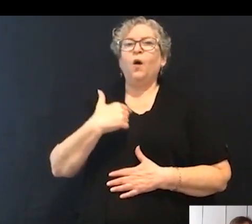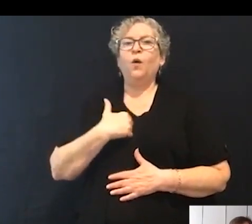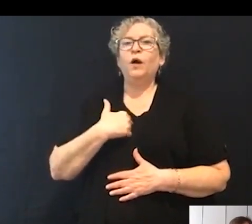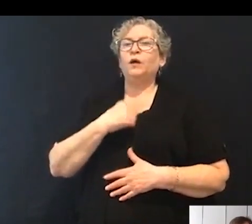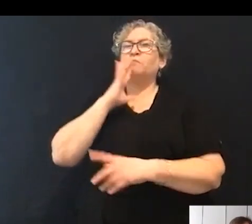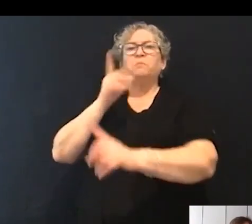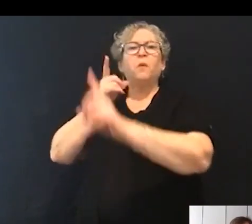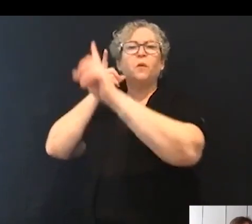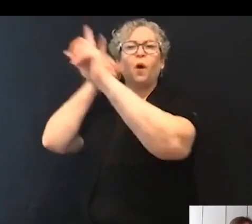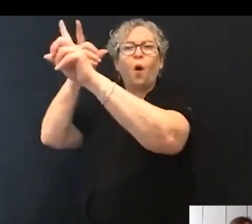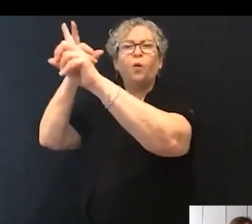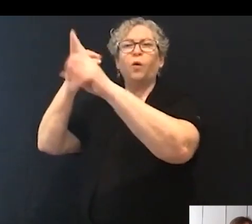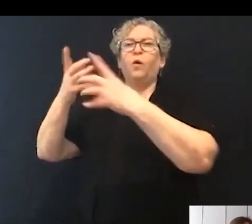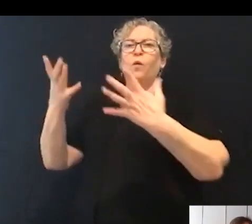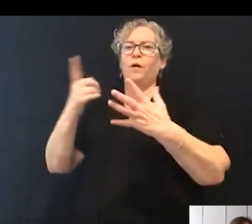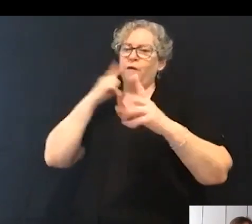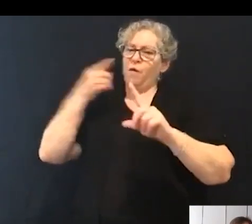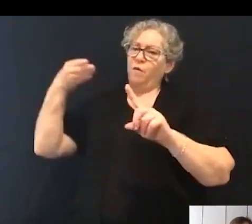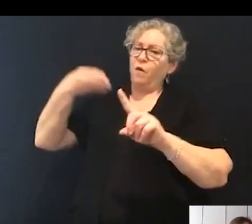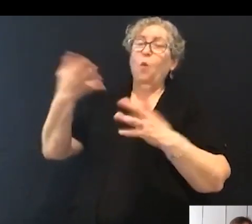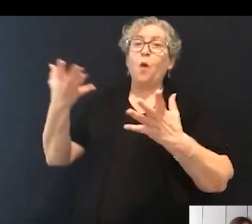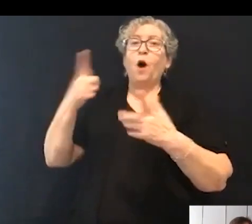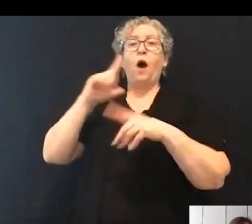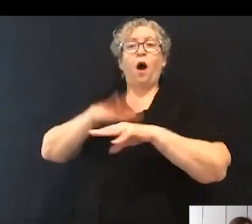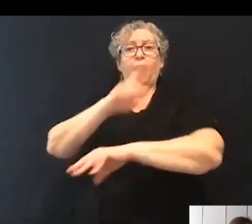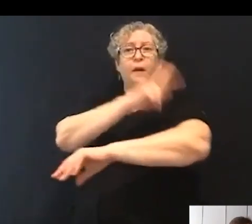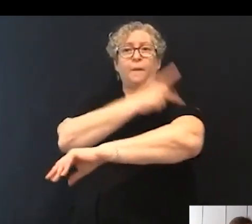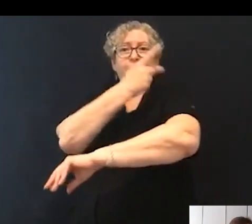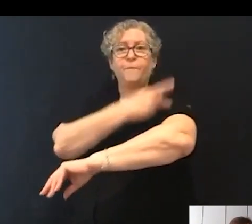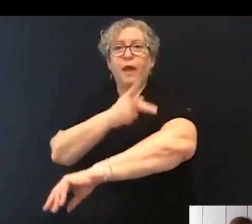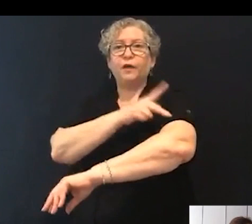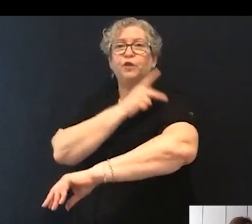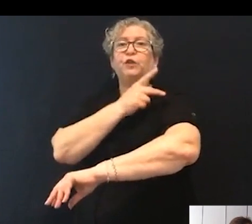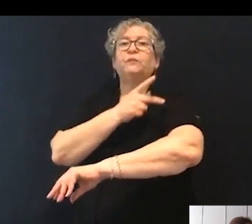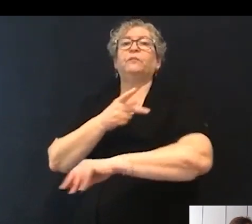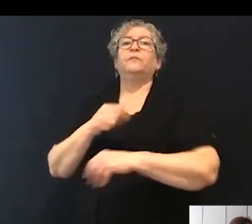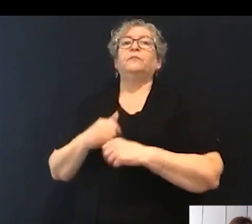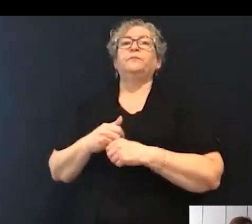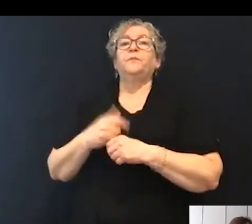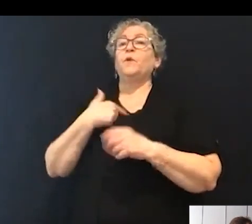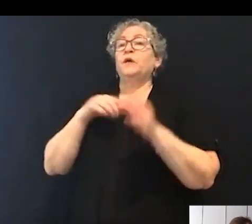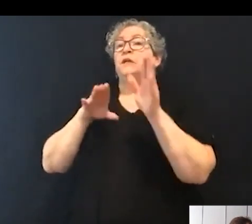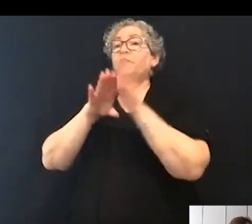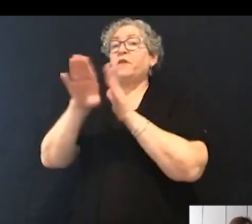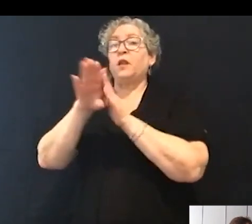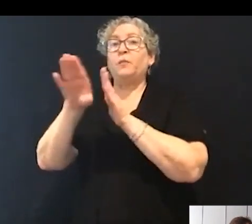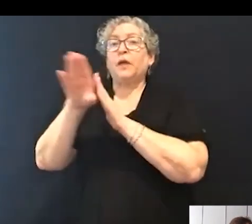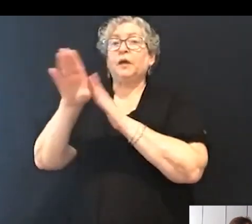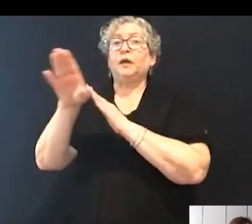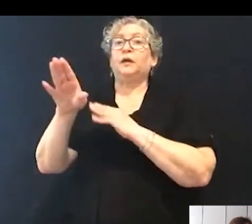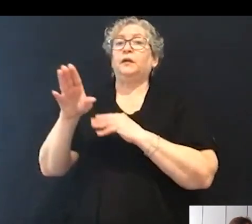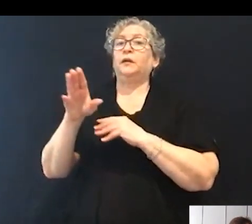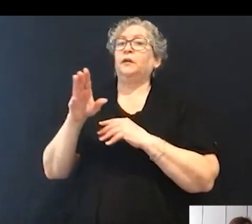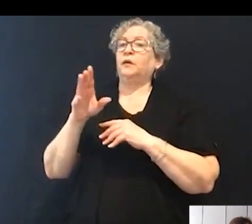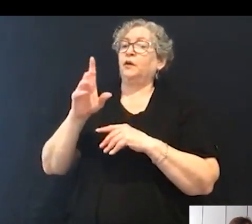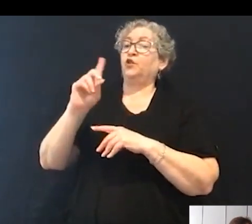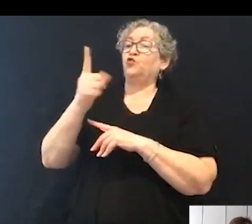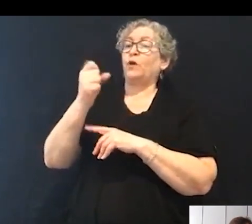ProQR is a patient-centric RNA therapeutic platform, developing drugs for orphan diseases